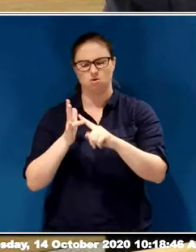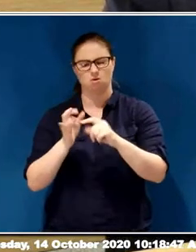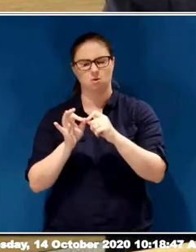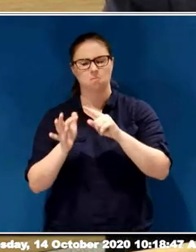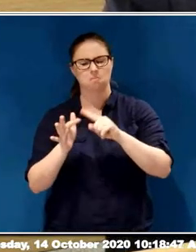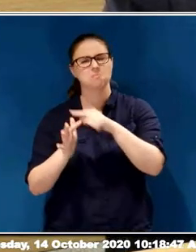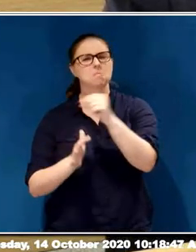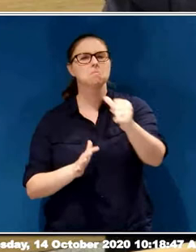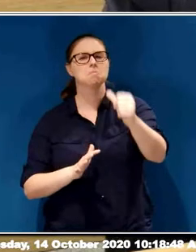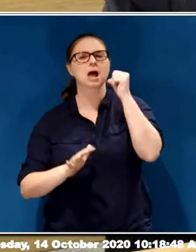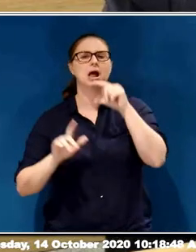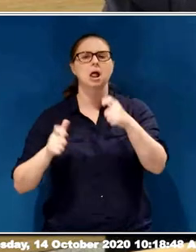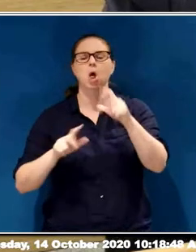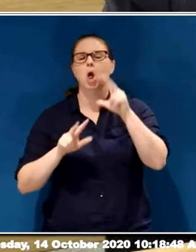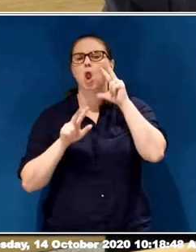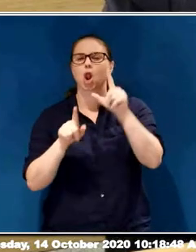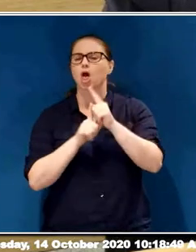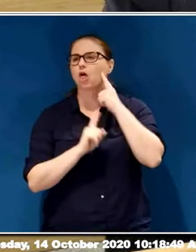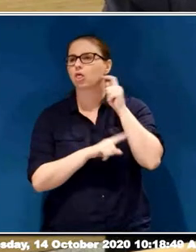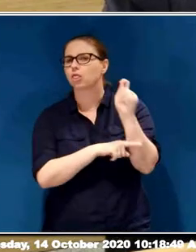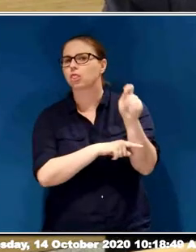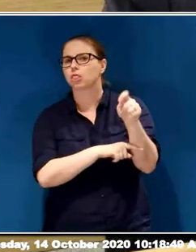He immediately put up his hand and he said, "Excuse me, miss,